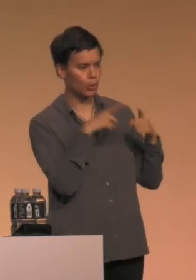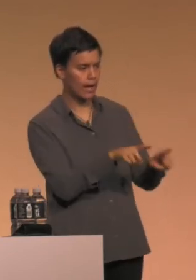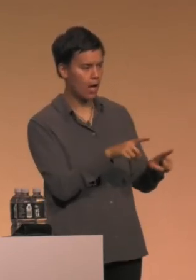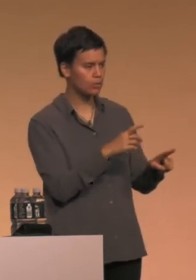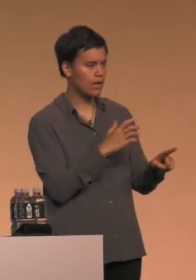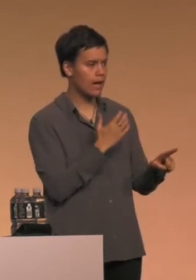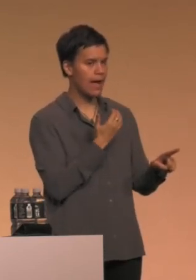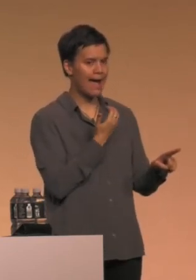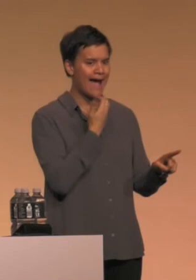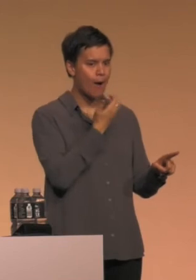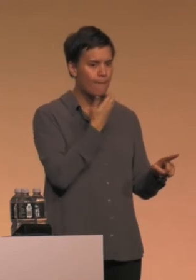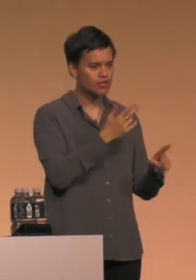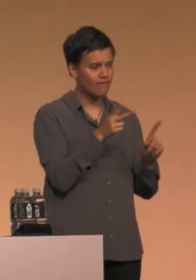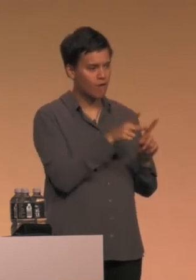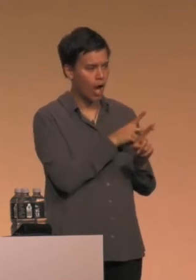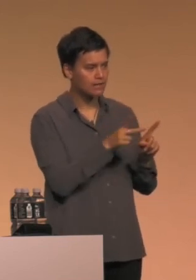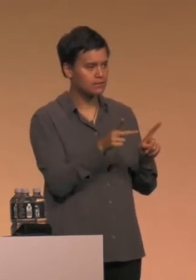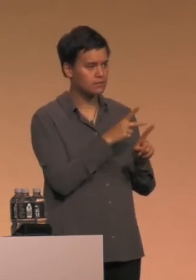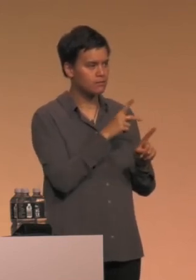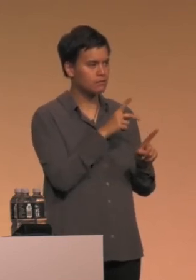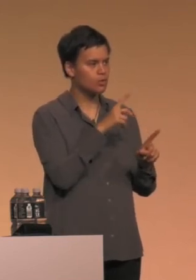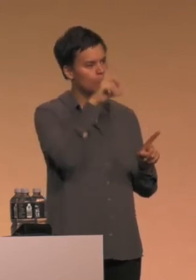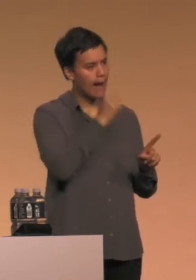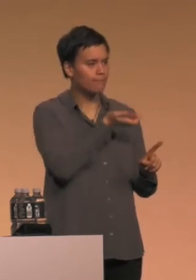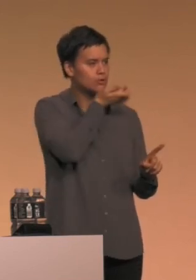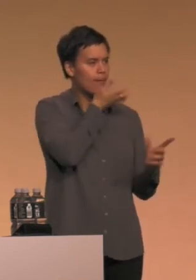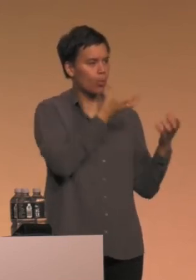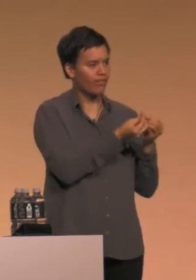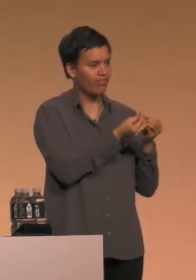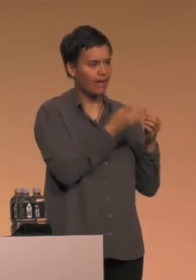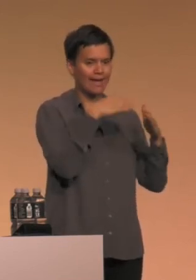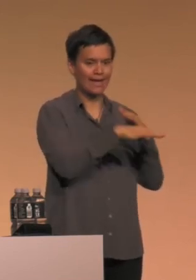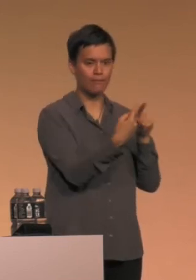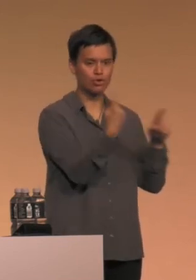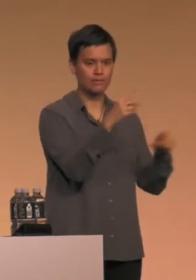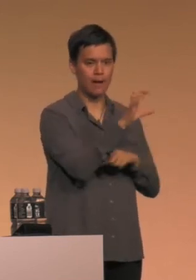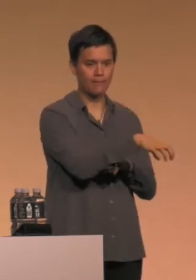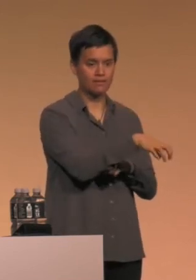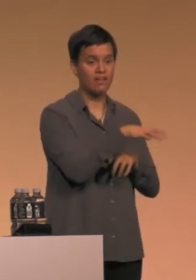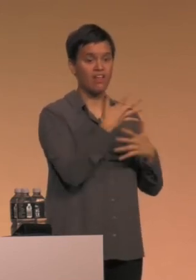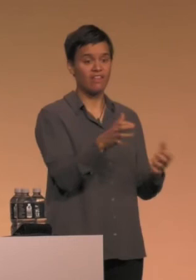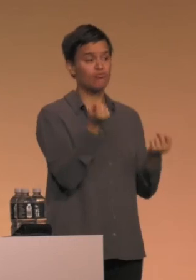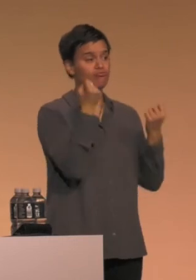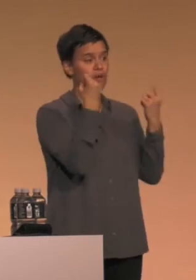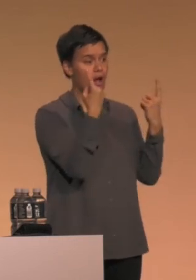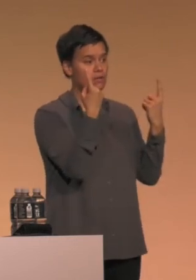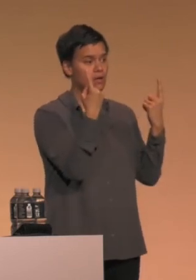for their project, in ED until they realized that, actually, no violence is tolerable.